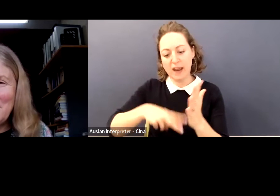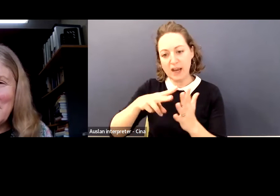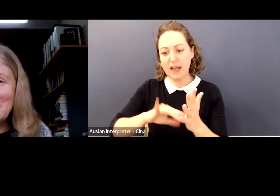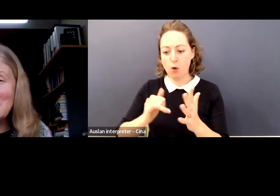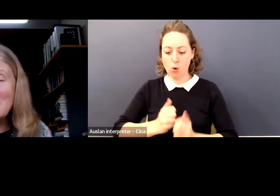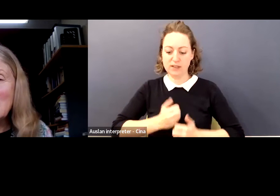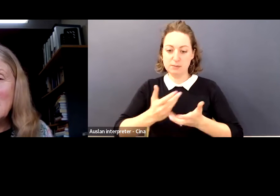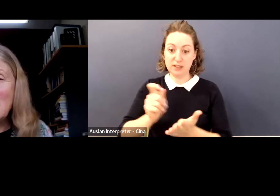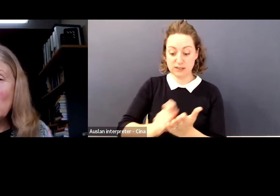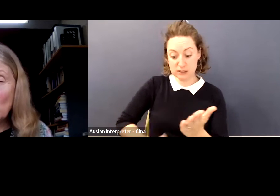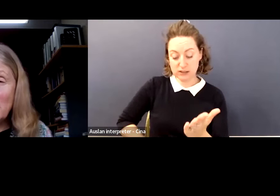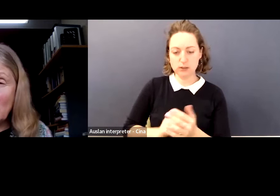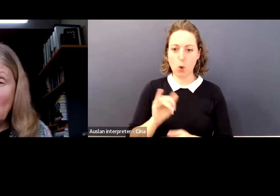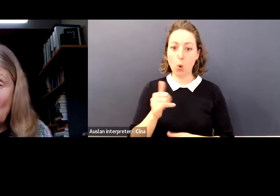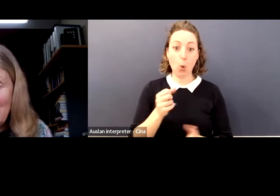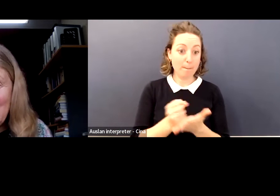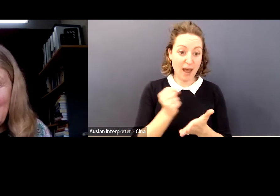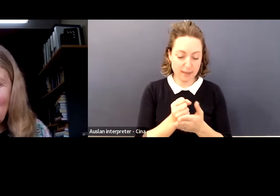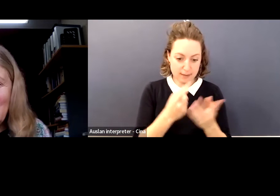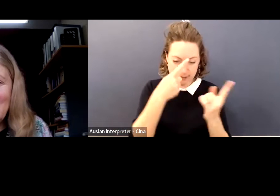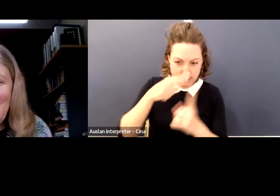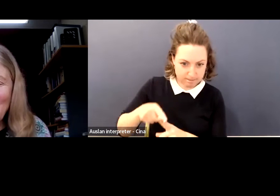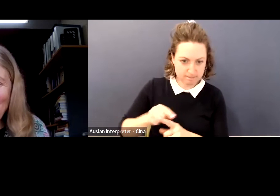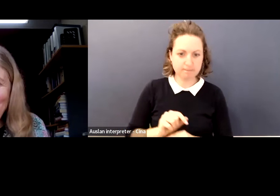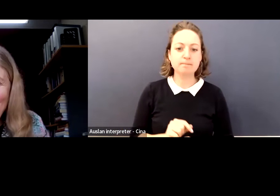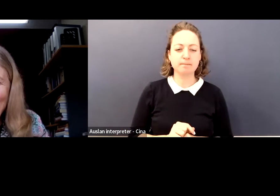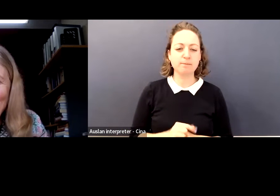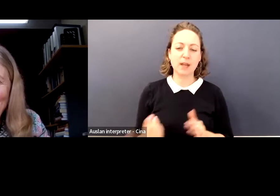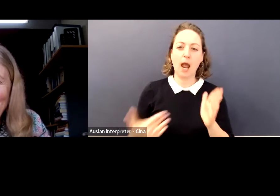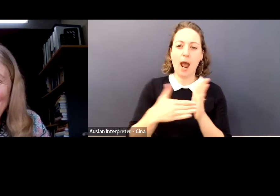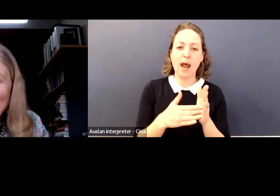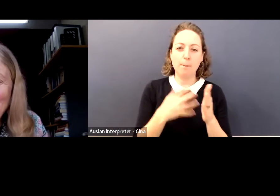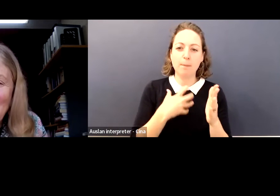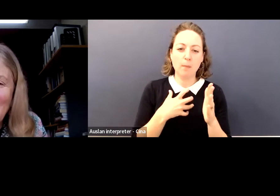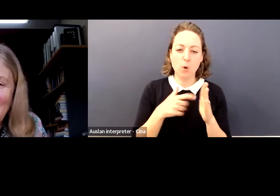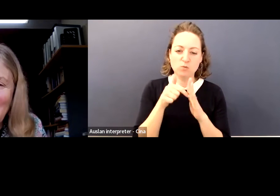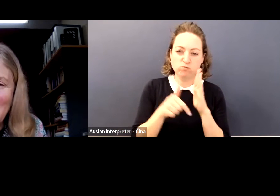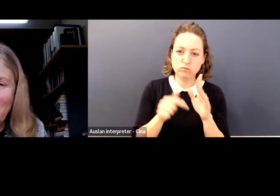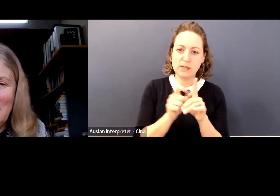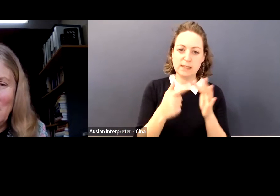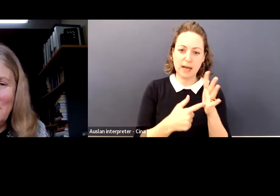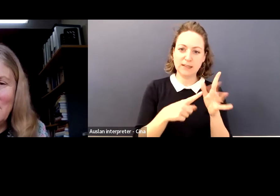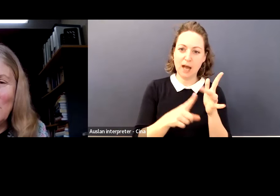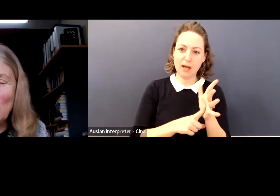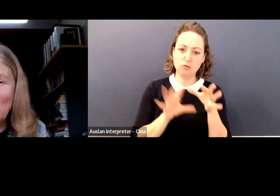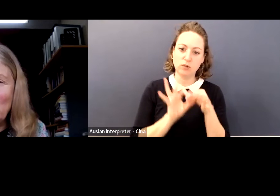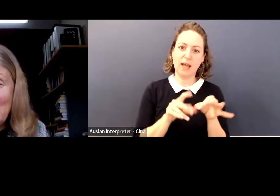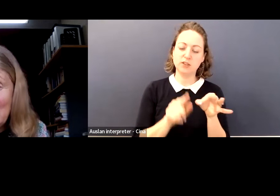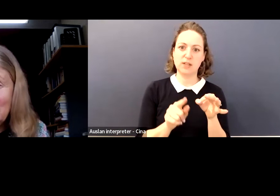mathematics with more detail attached to that particular classification. So it could be reading